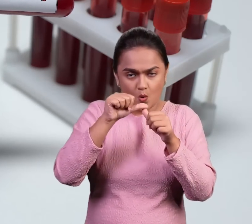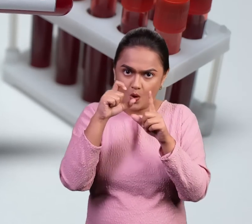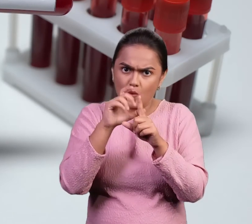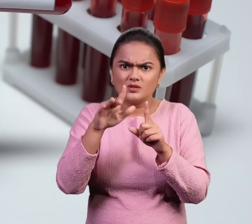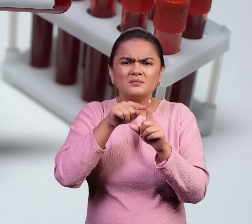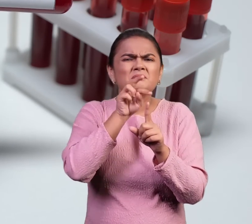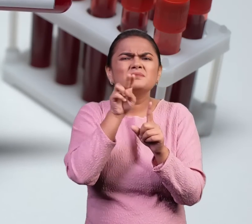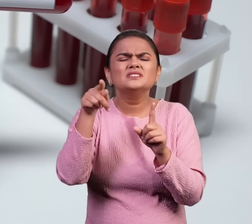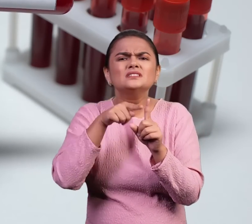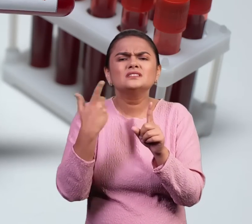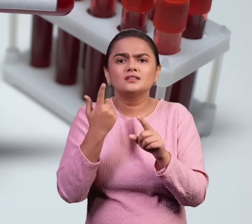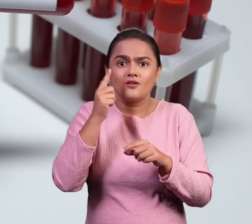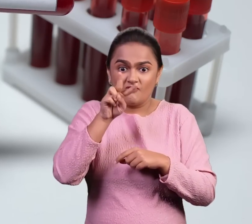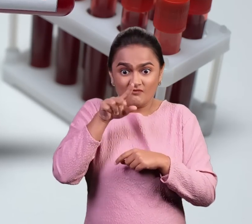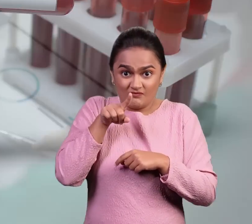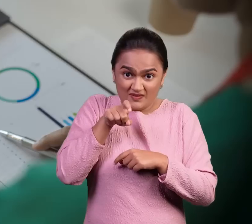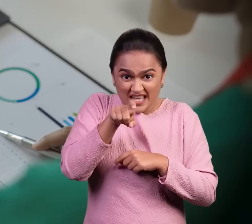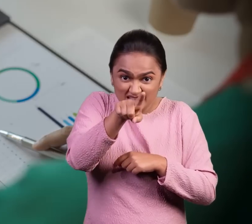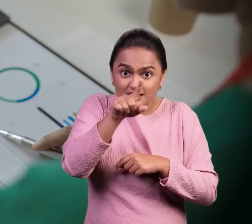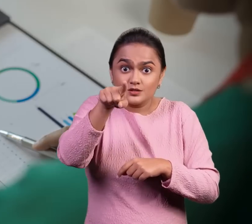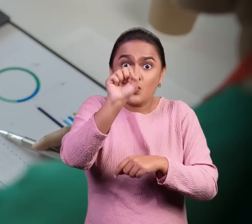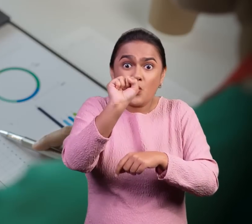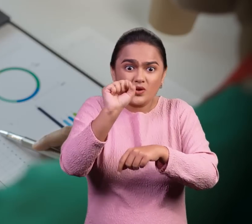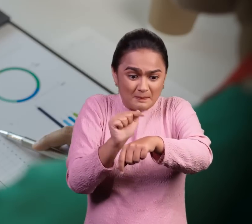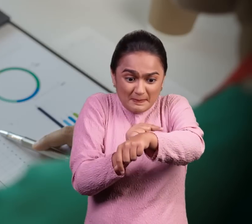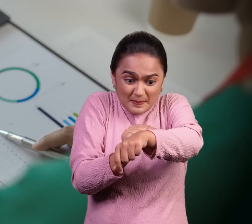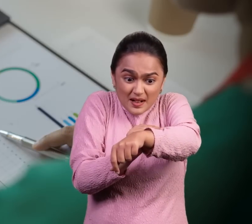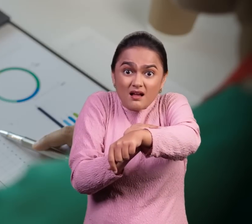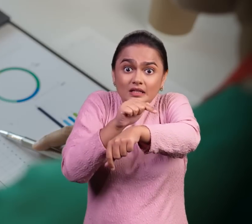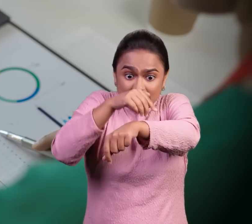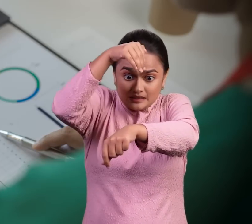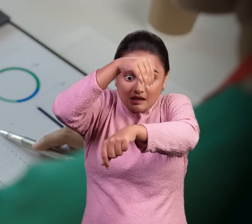It indicates the viral levels in your blood.